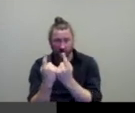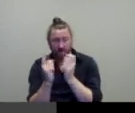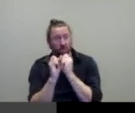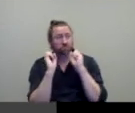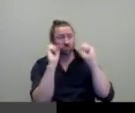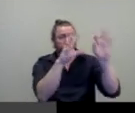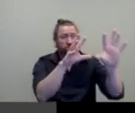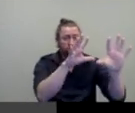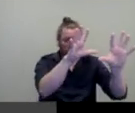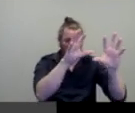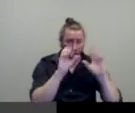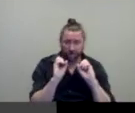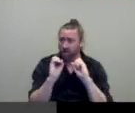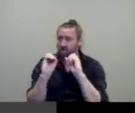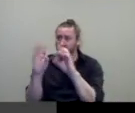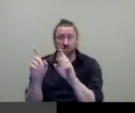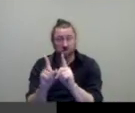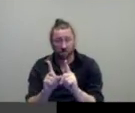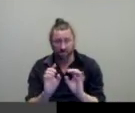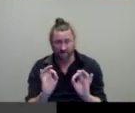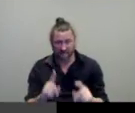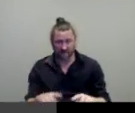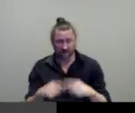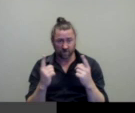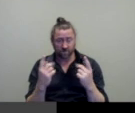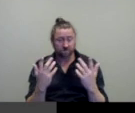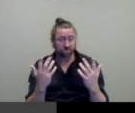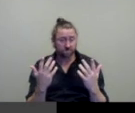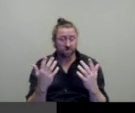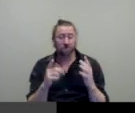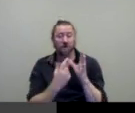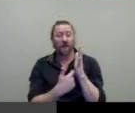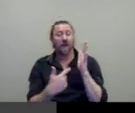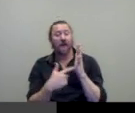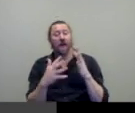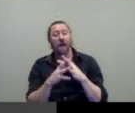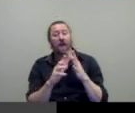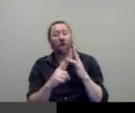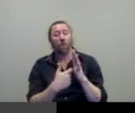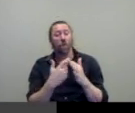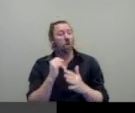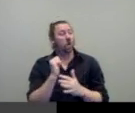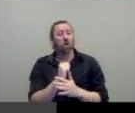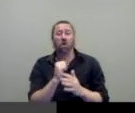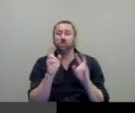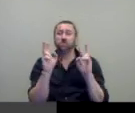that she pulls apart and puts back together that maybe for her artwork titles are too fixed